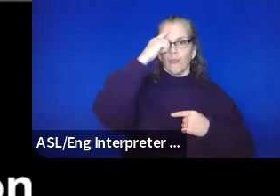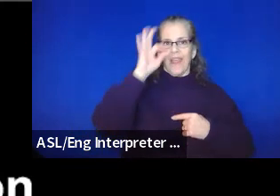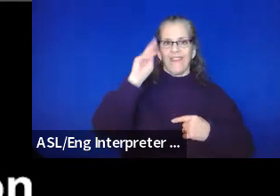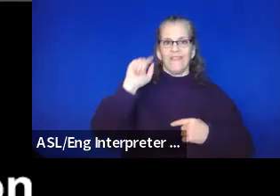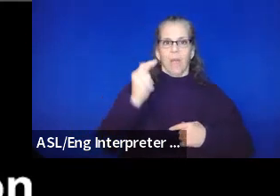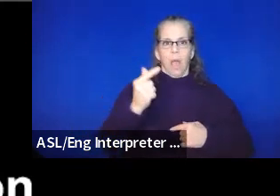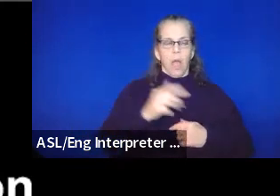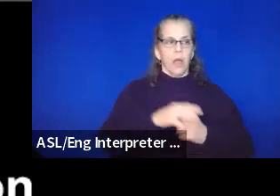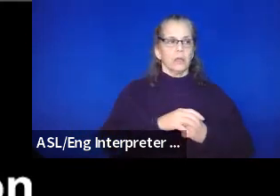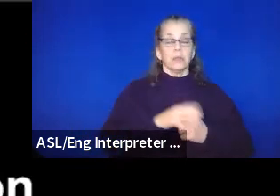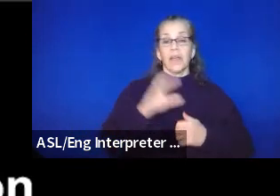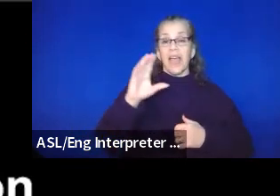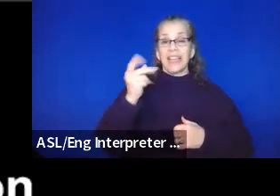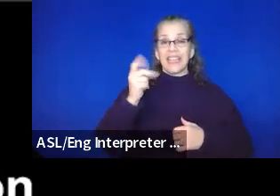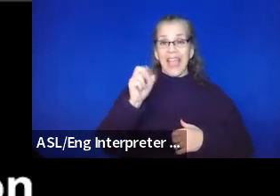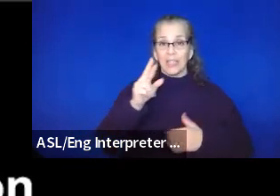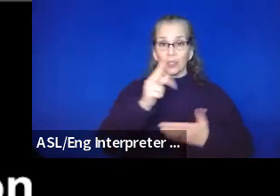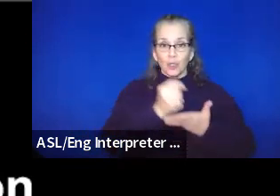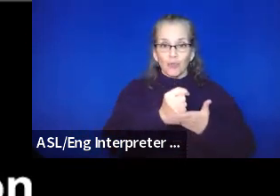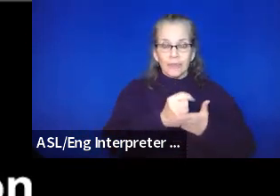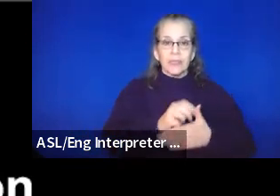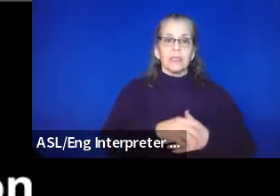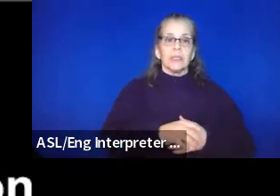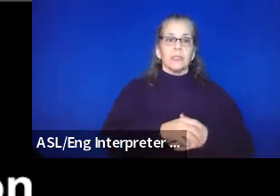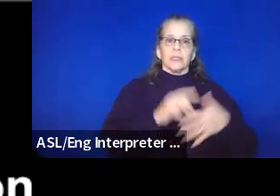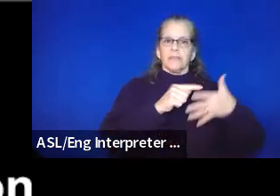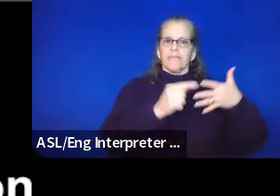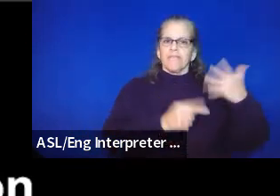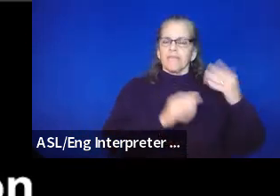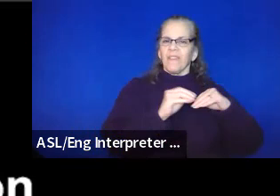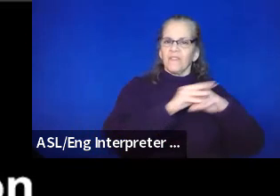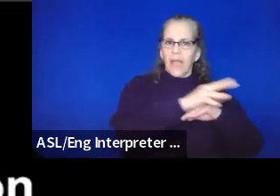loss. So a lot of people aren't really don't know